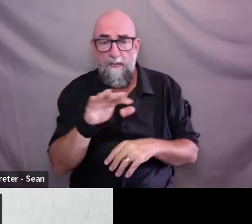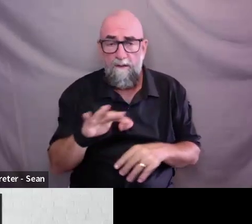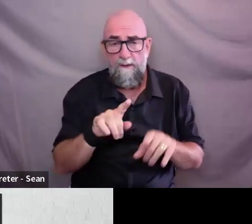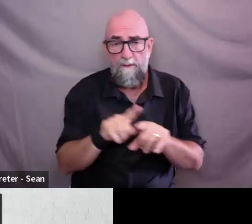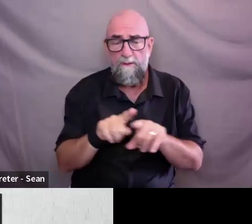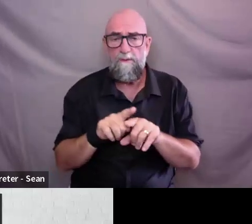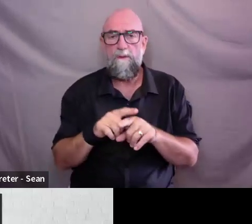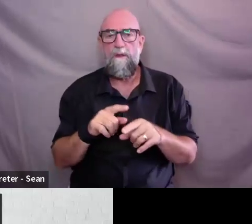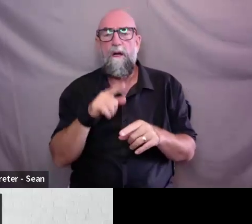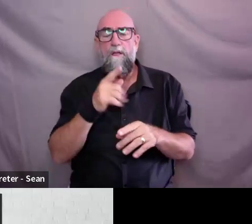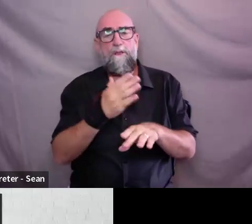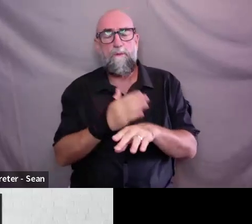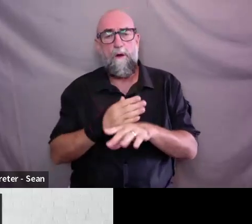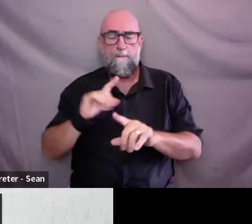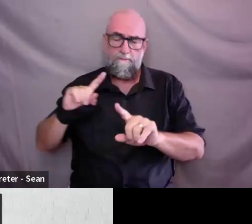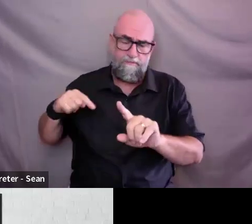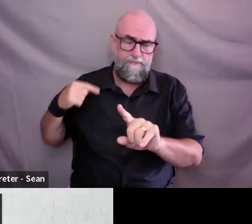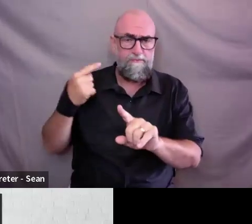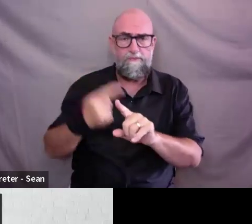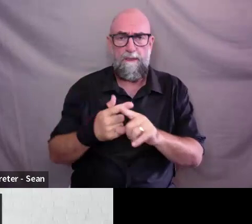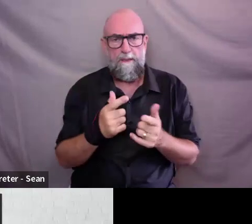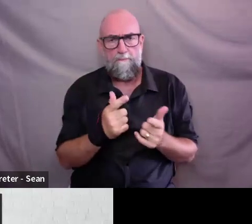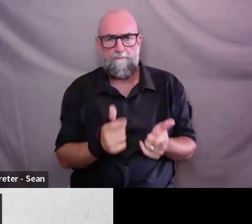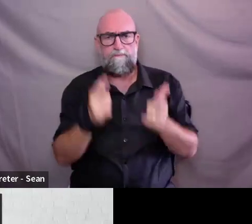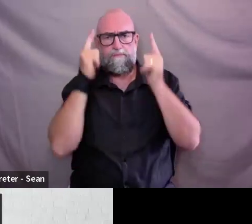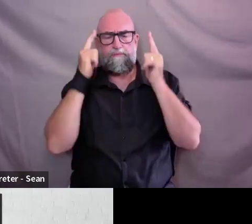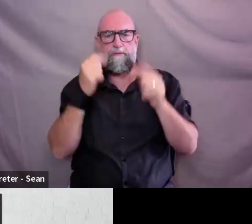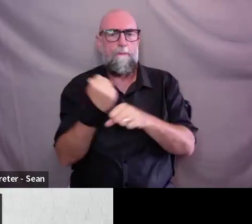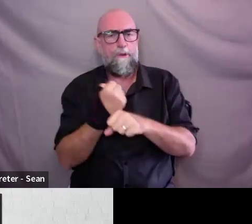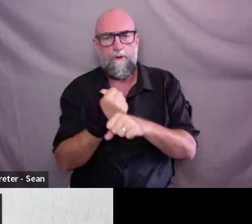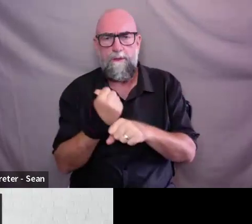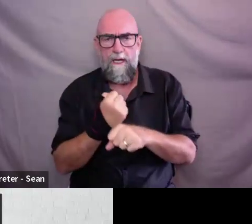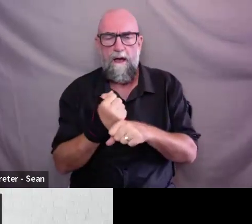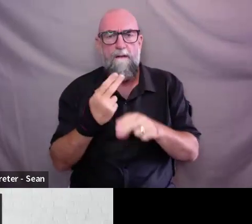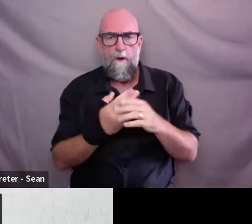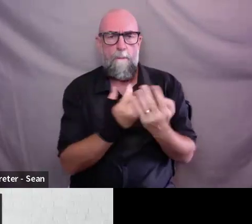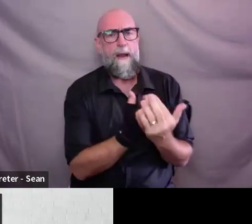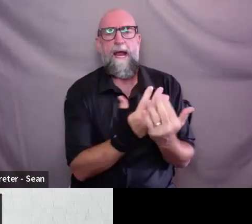ChangeFest 2019-21, she worked in collaboration with Elders and communities to create events that imagine systems change and